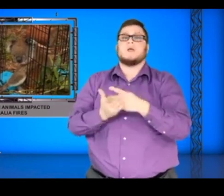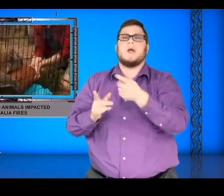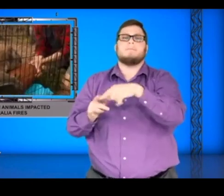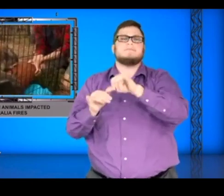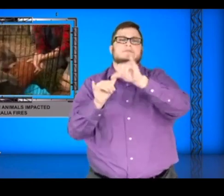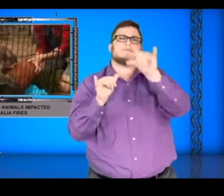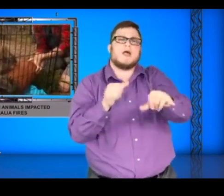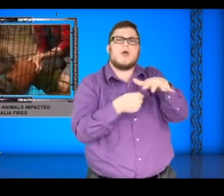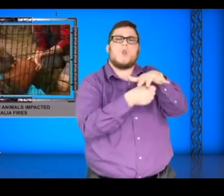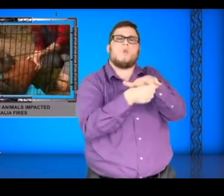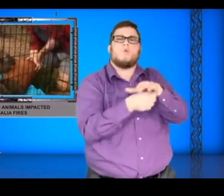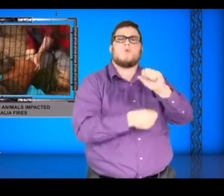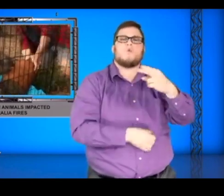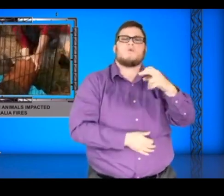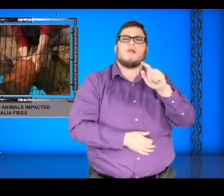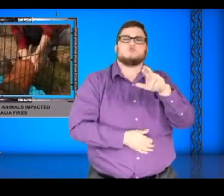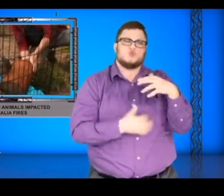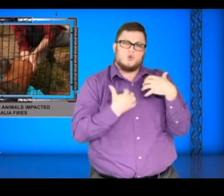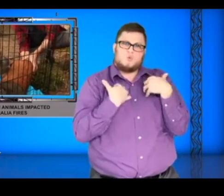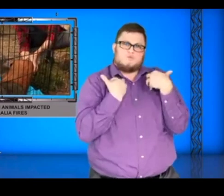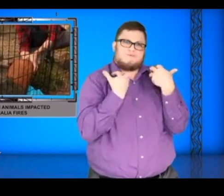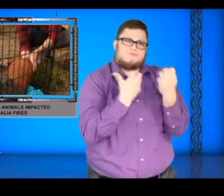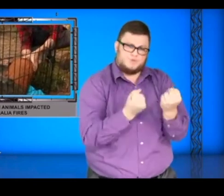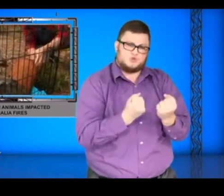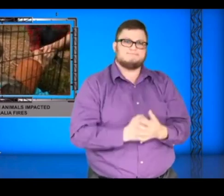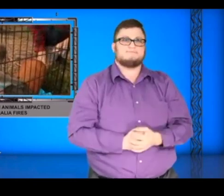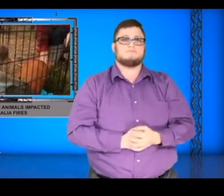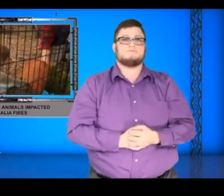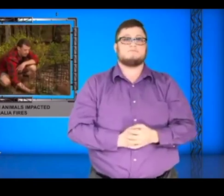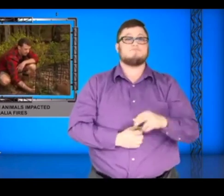others are recovering in local shelters.